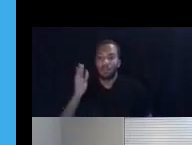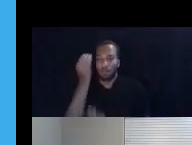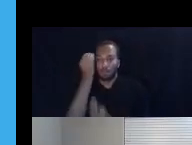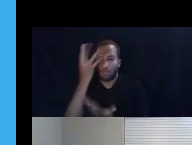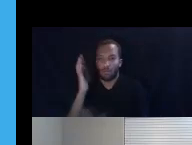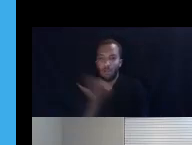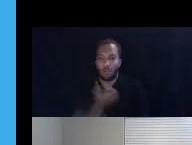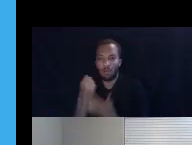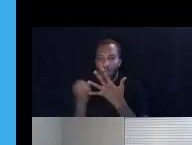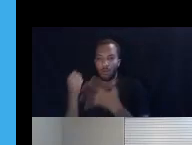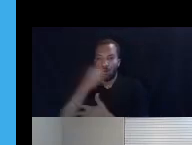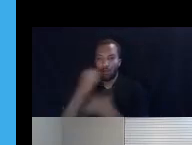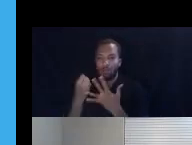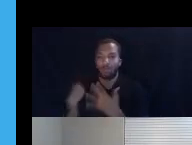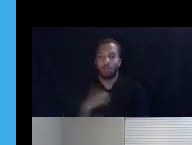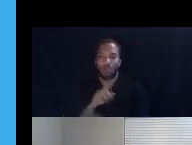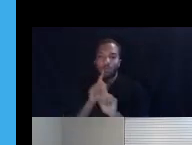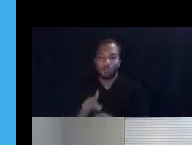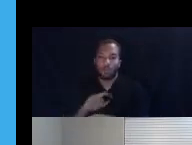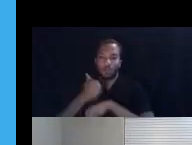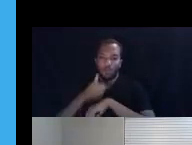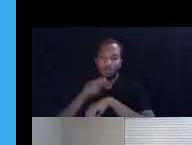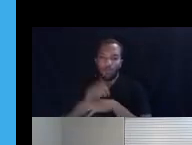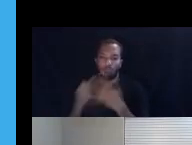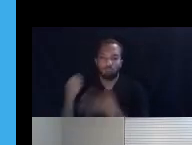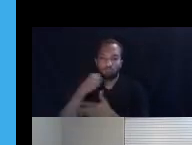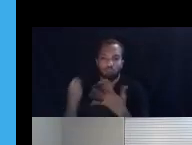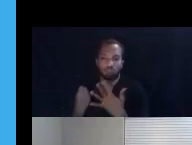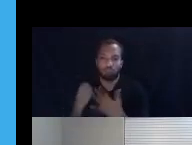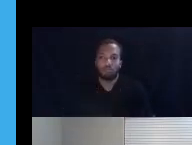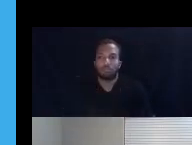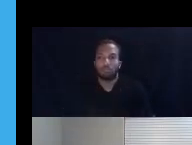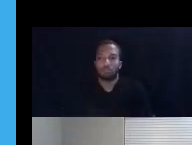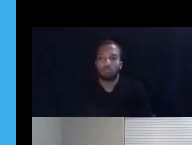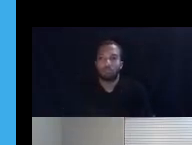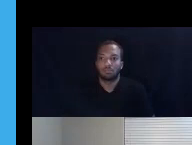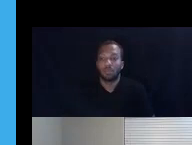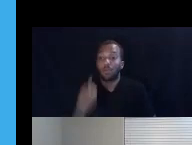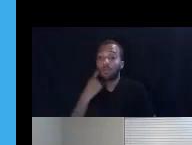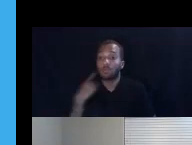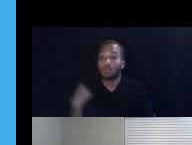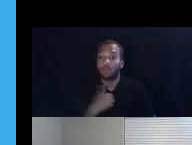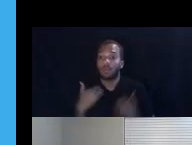respond to those needs. So we are currently responding to the needs from the 2019 quad County CHNA.